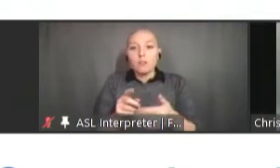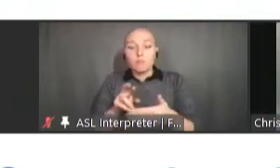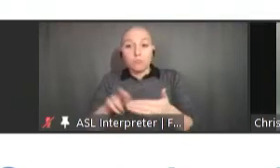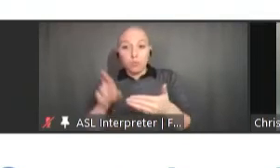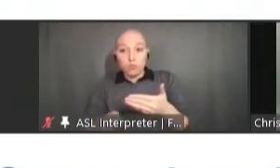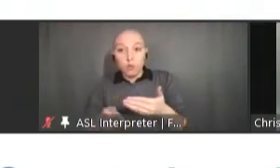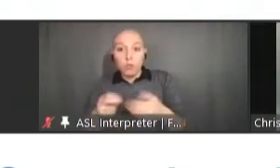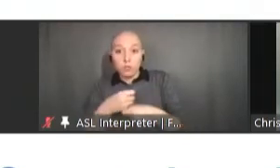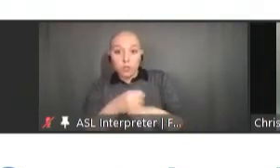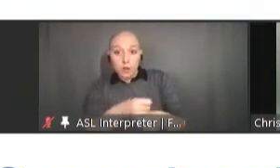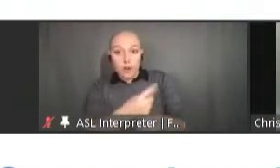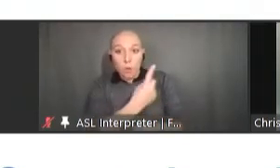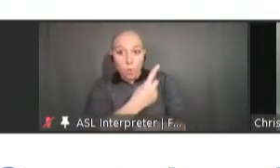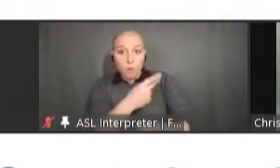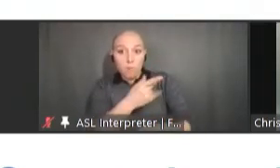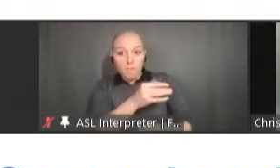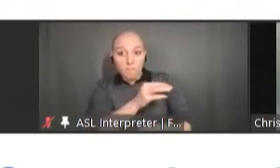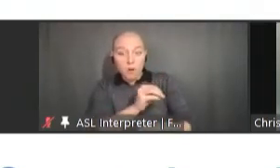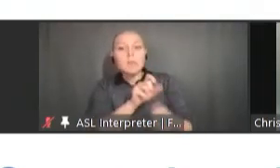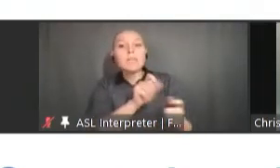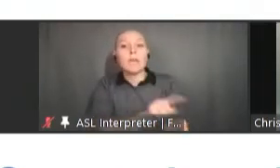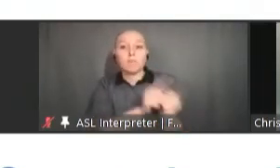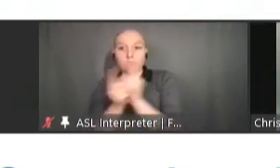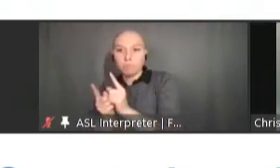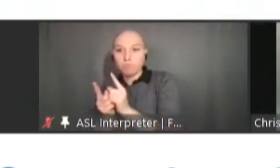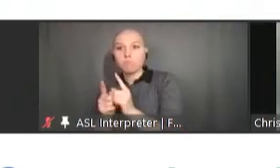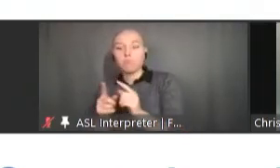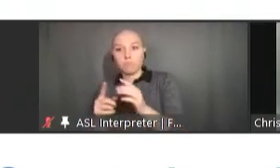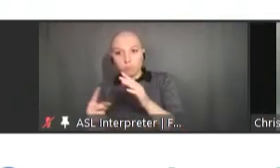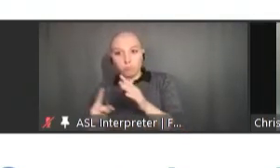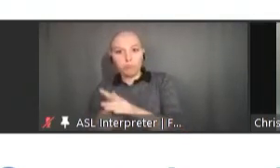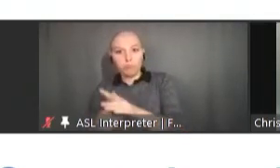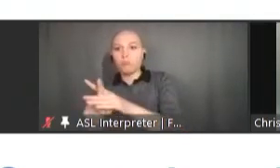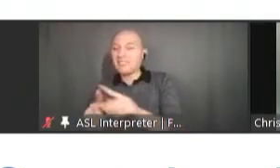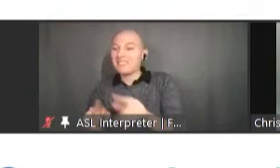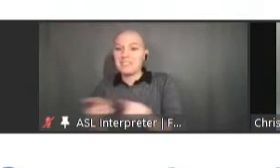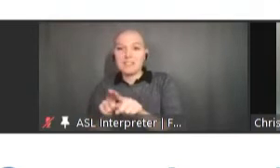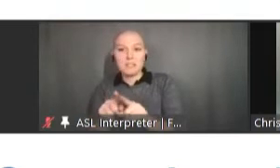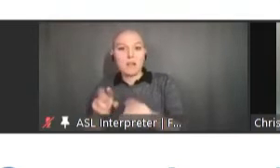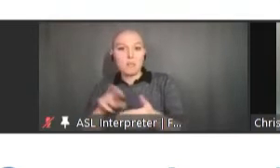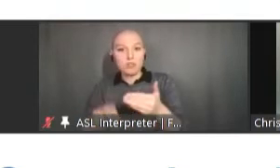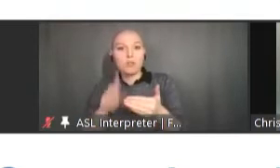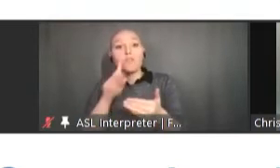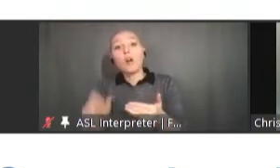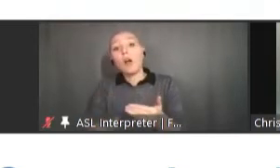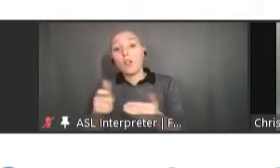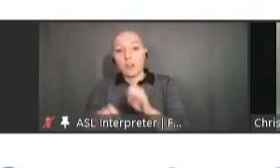be compared to results generated on the other assay. And Battelle, under a contract with NIAID,